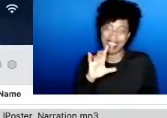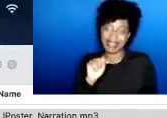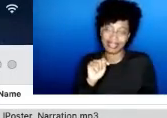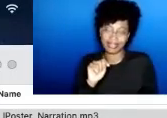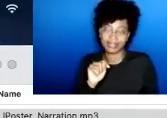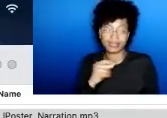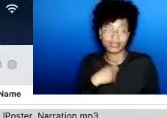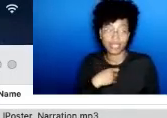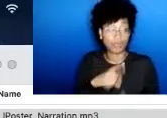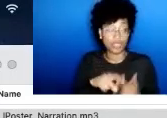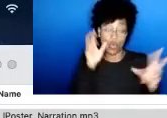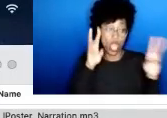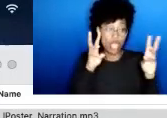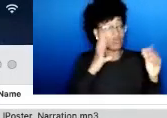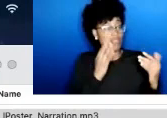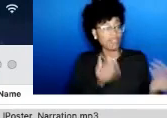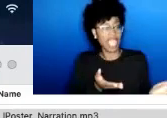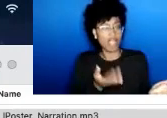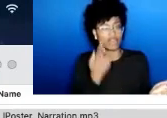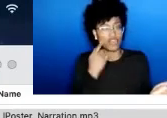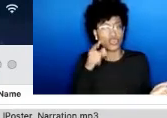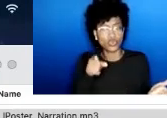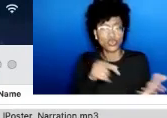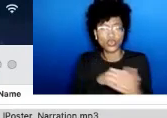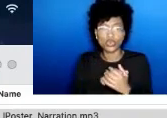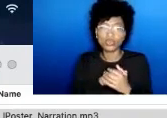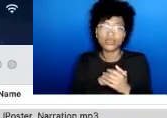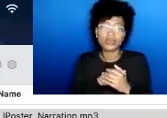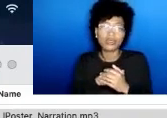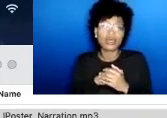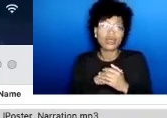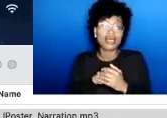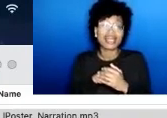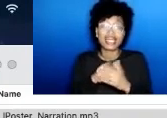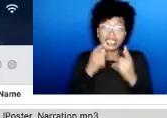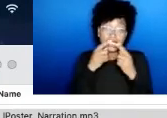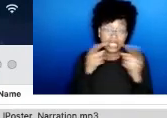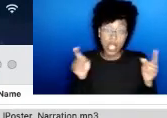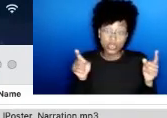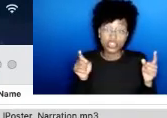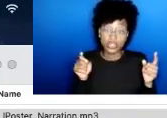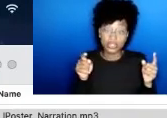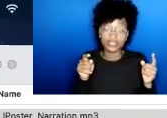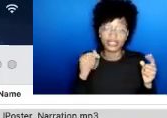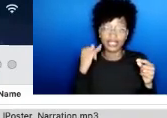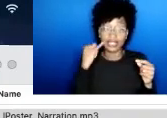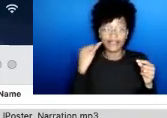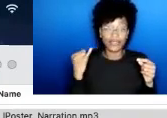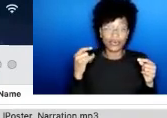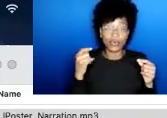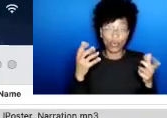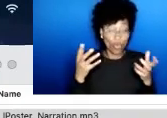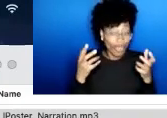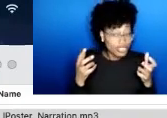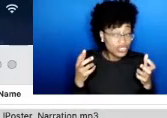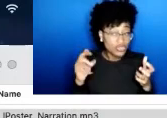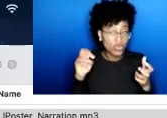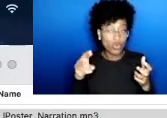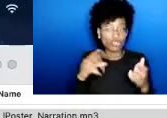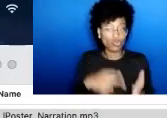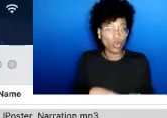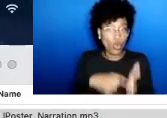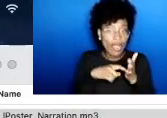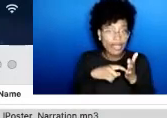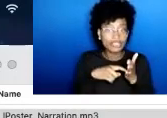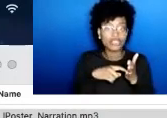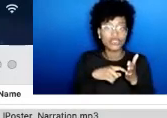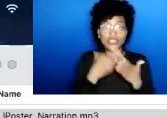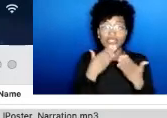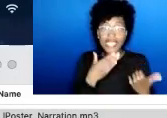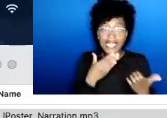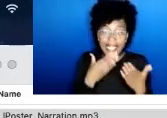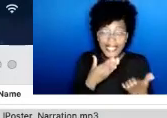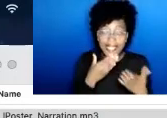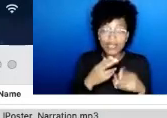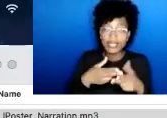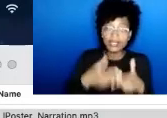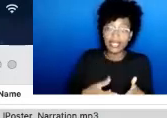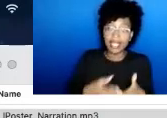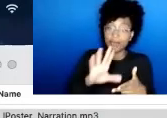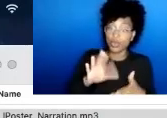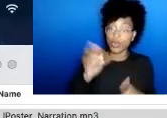07:14:20 will be over there. Disclosures, if you are required to thank your funders.